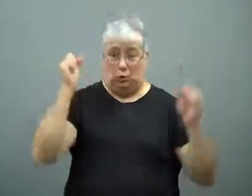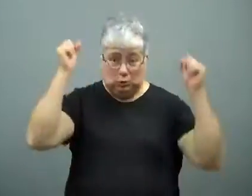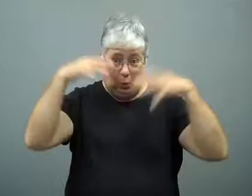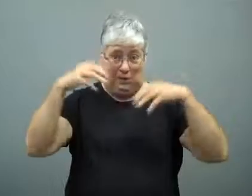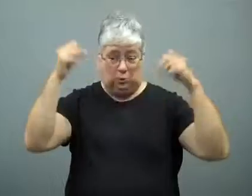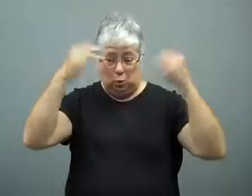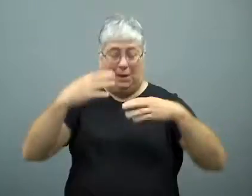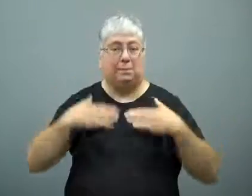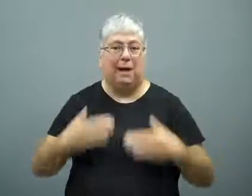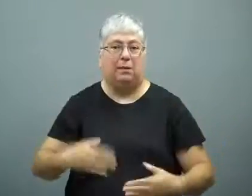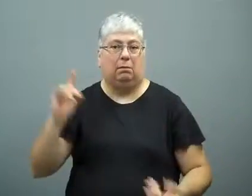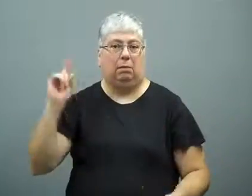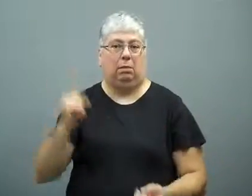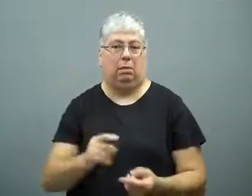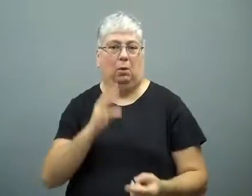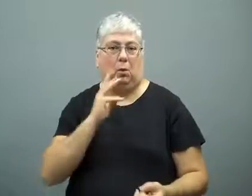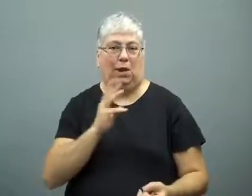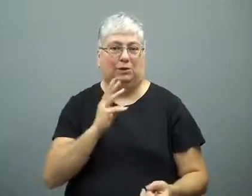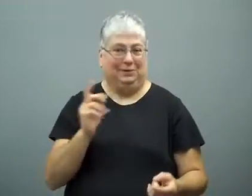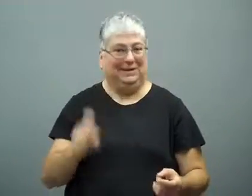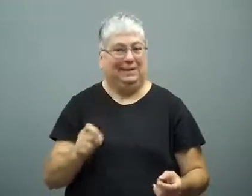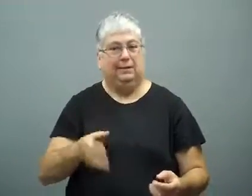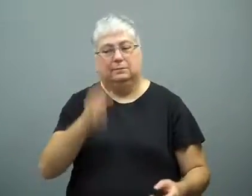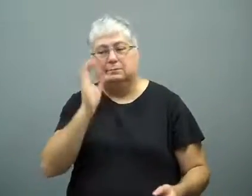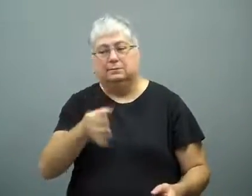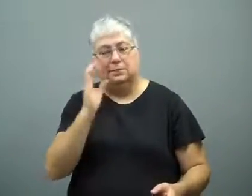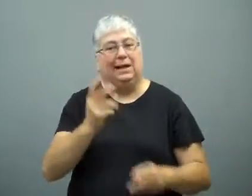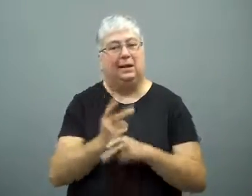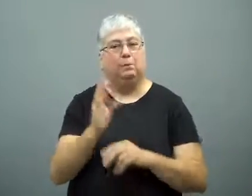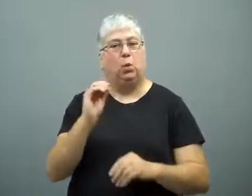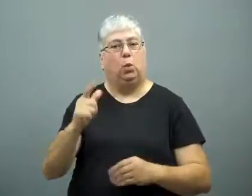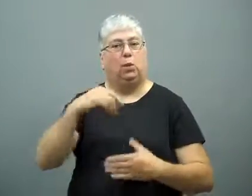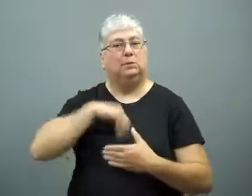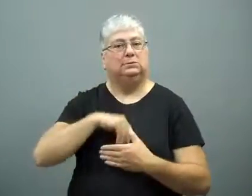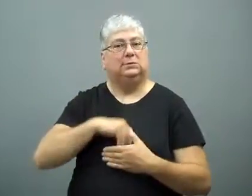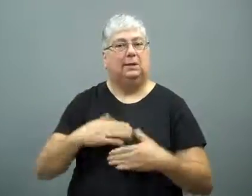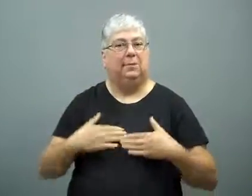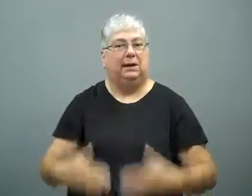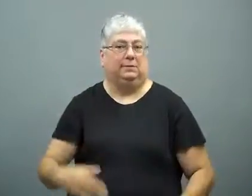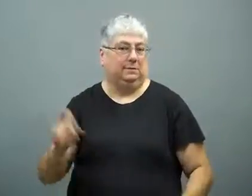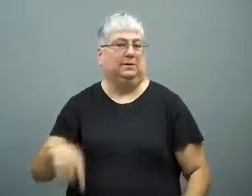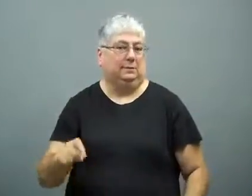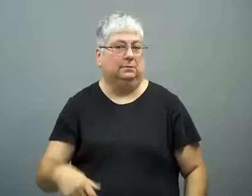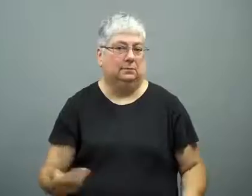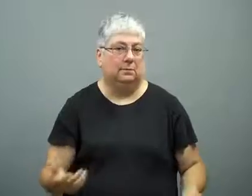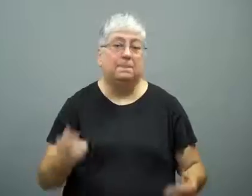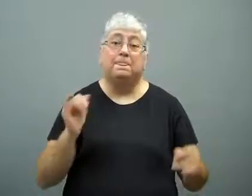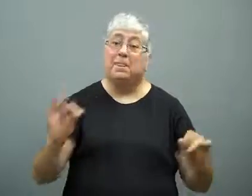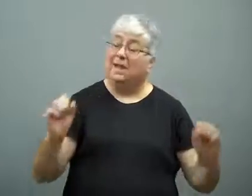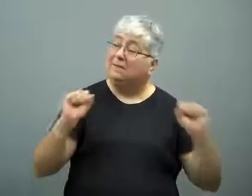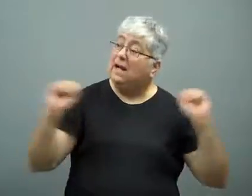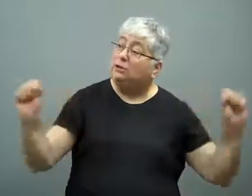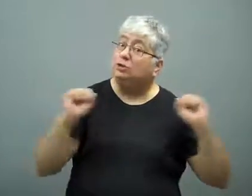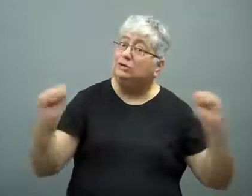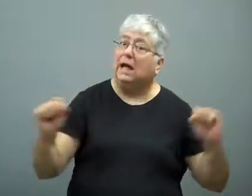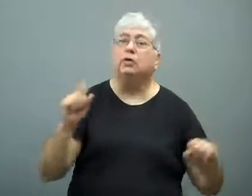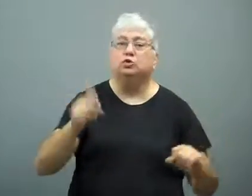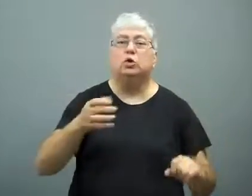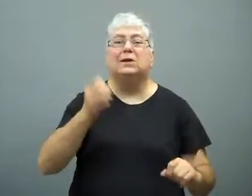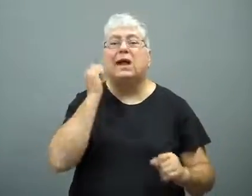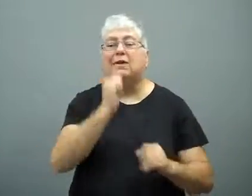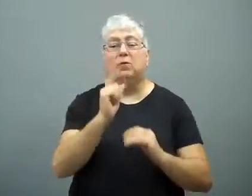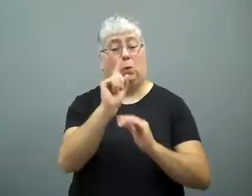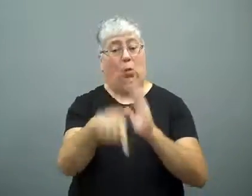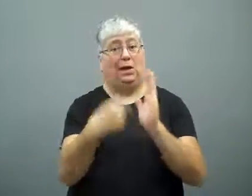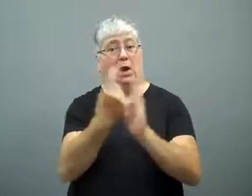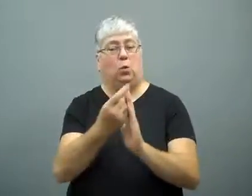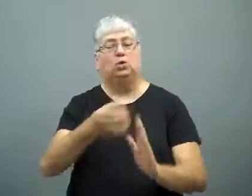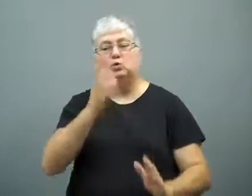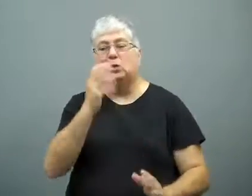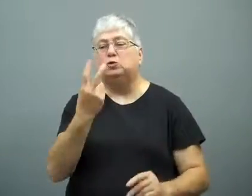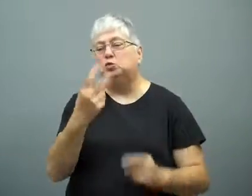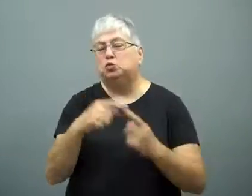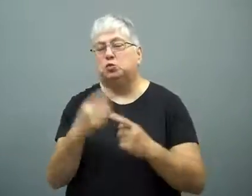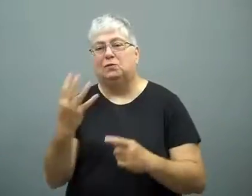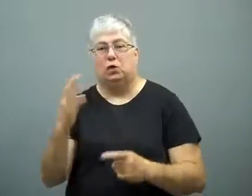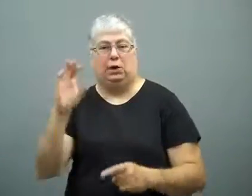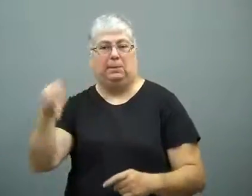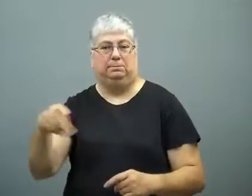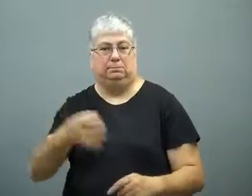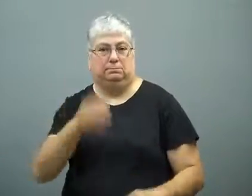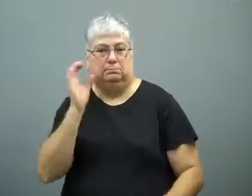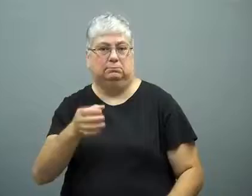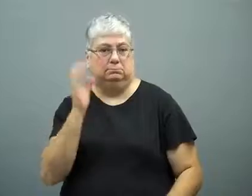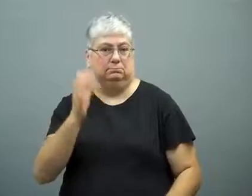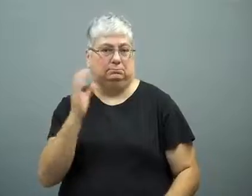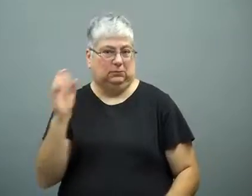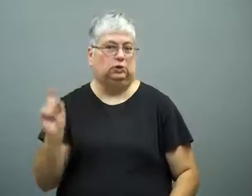Sweating dehydrates the body, and that fluid is needed for the body to stay cool.